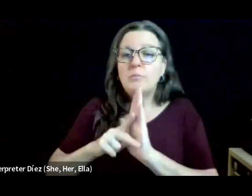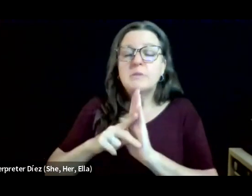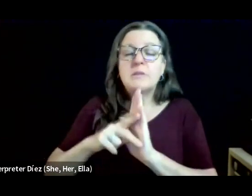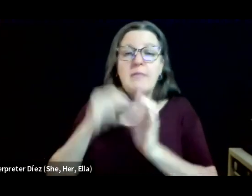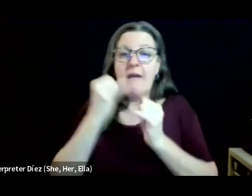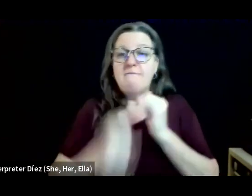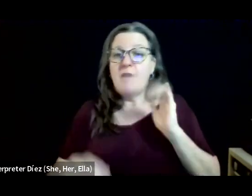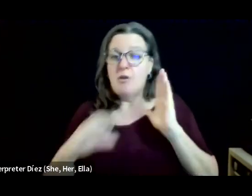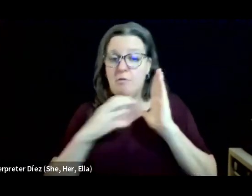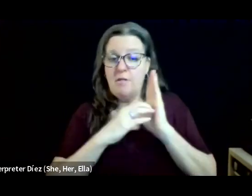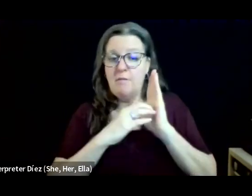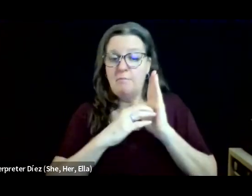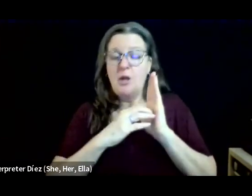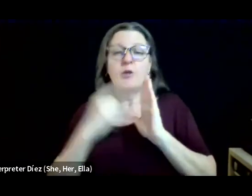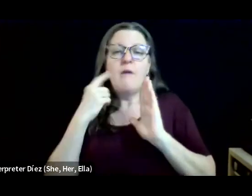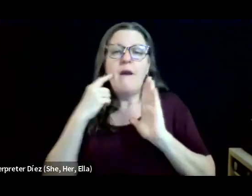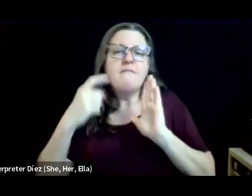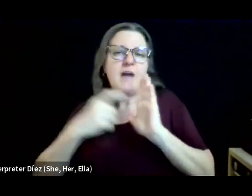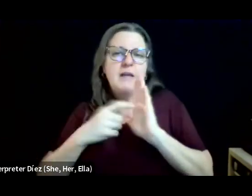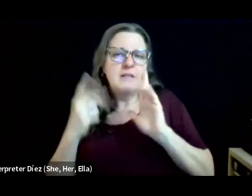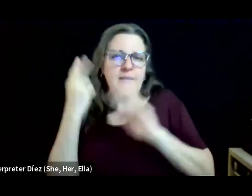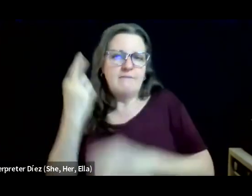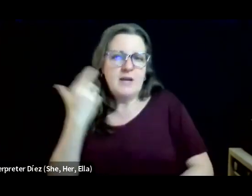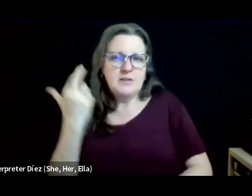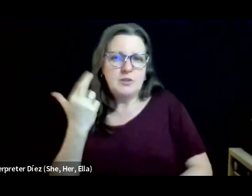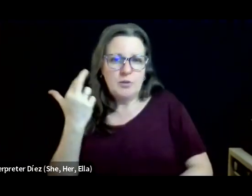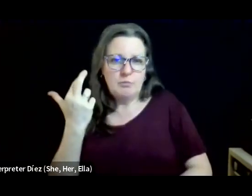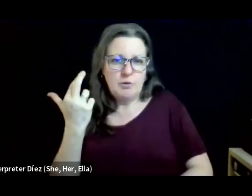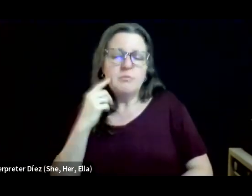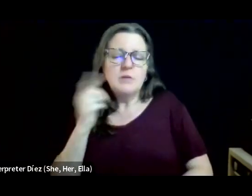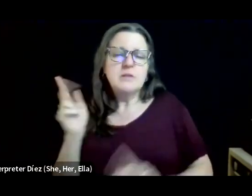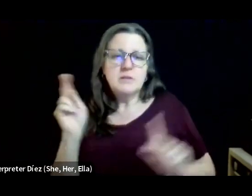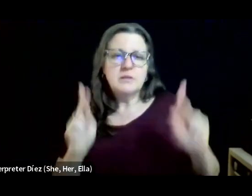the purposes for which these these facilities can be used.